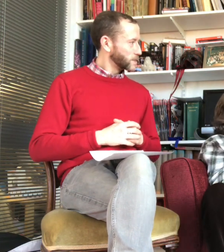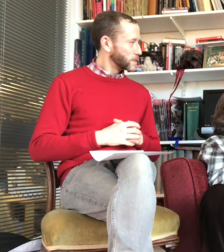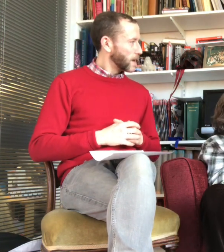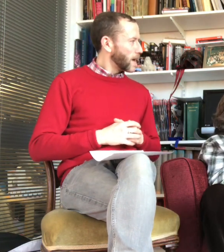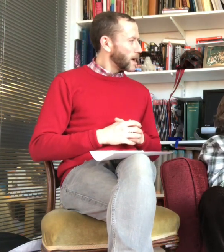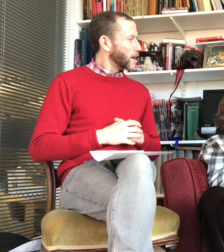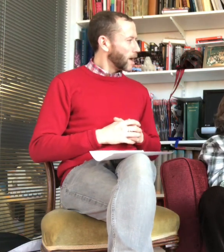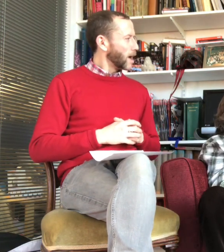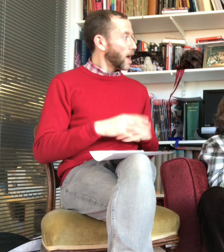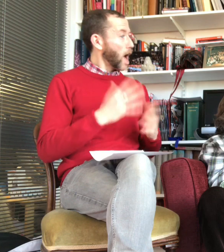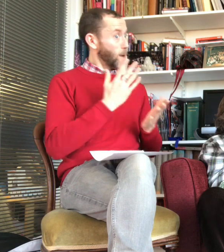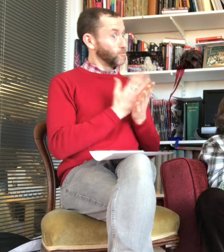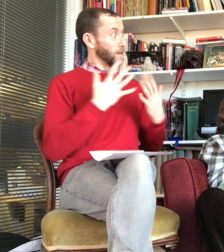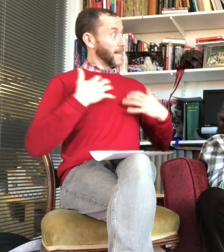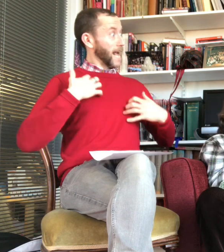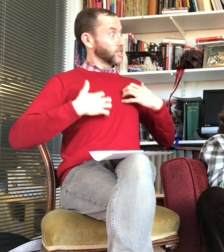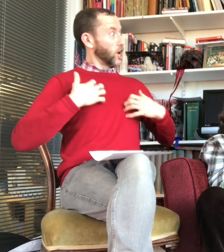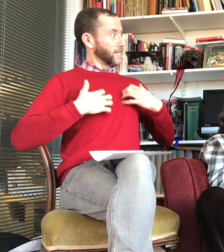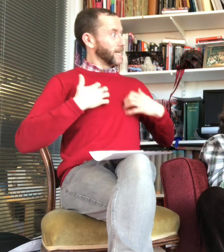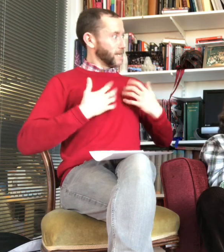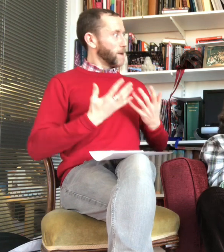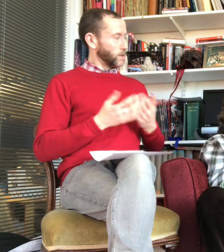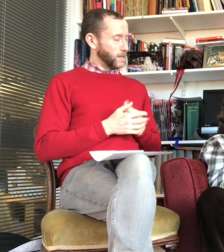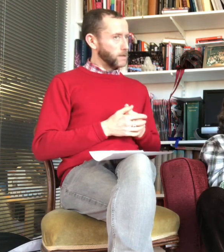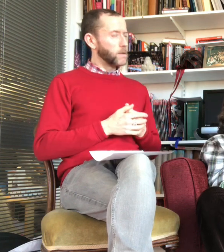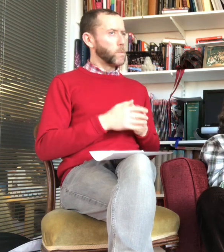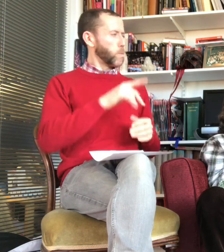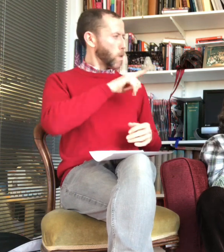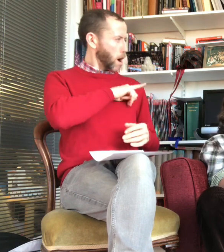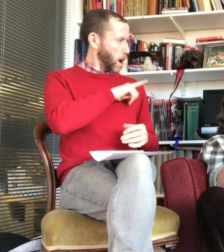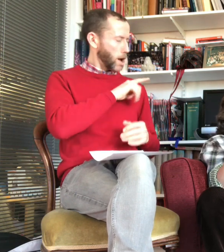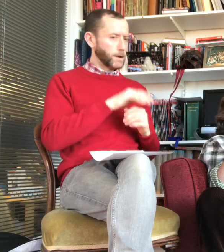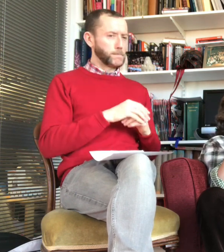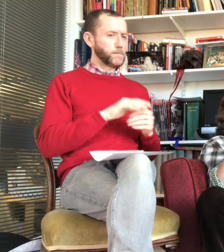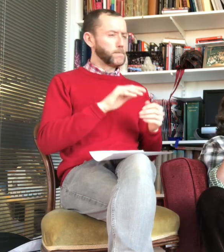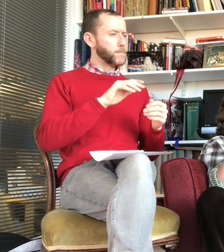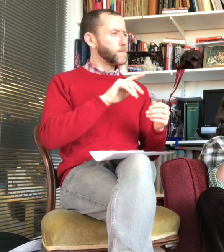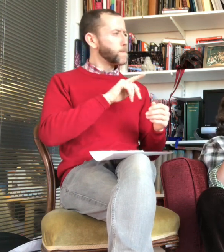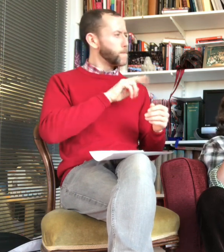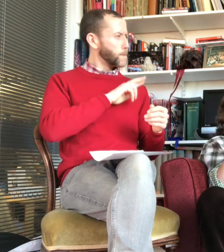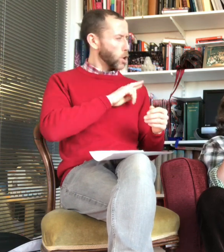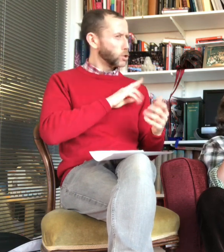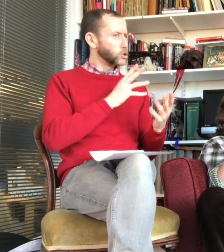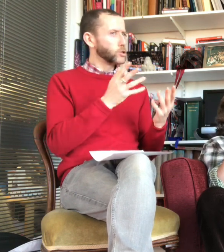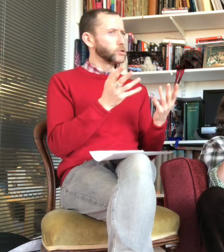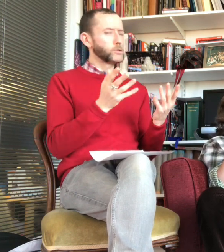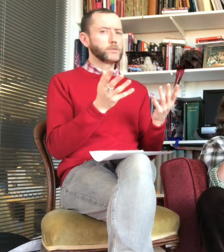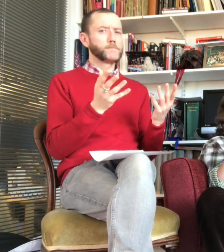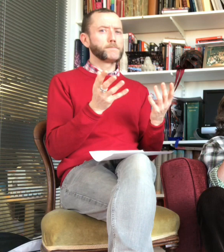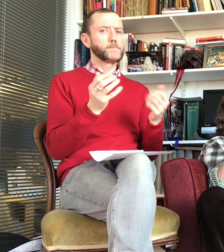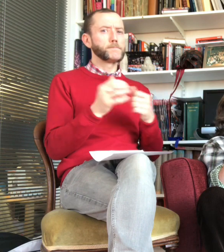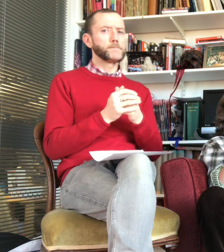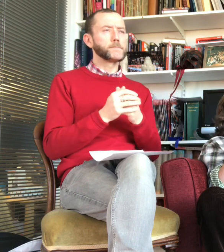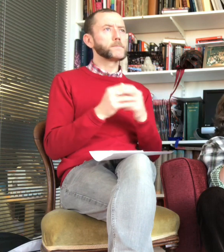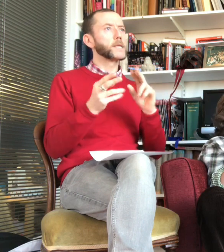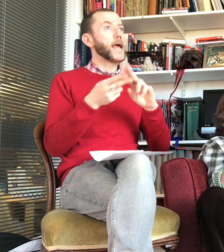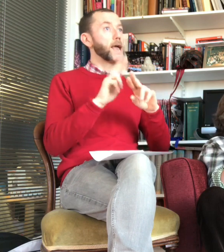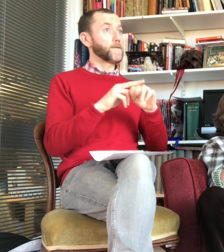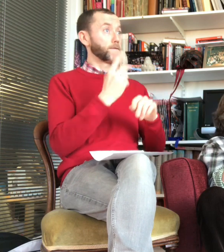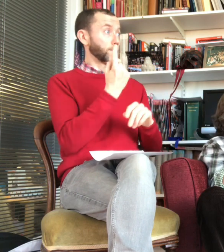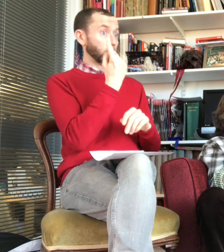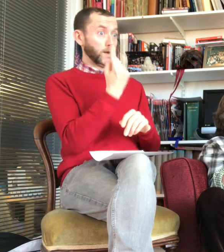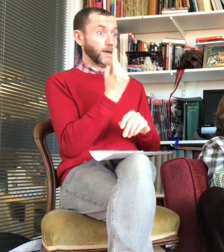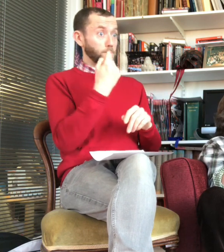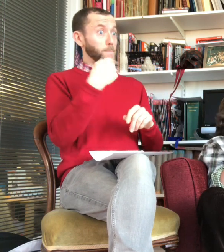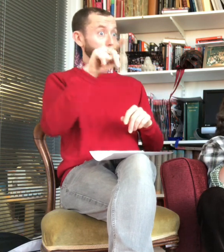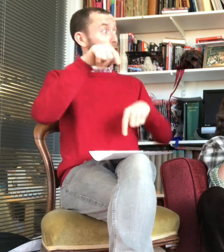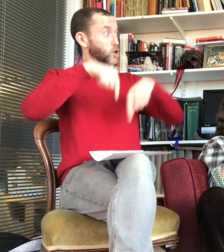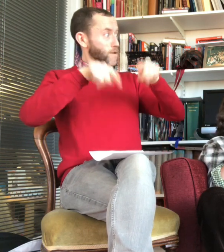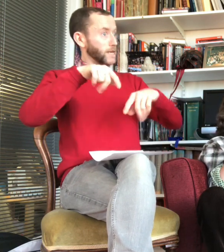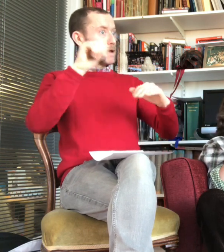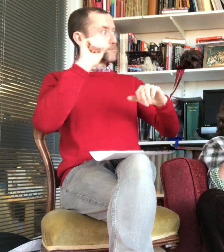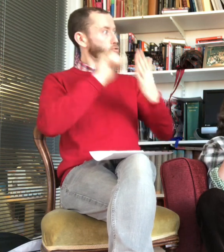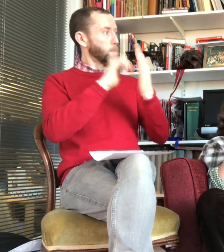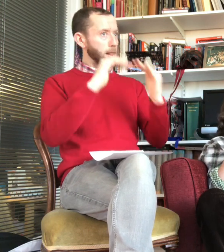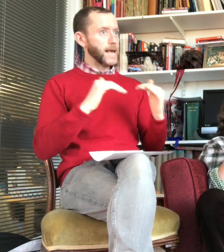I'm very excited about it, because it's...if you've directed it properly...the actors take